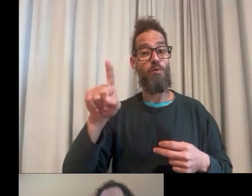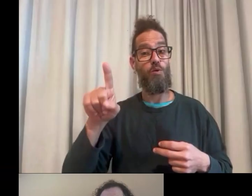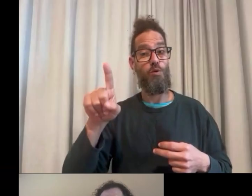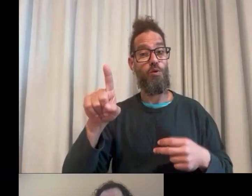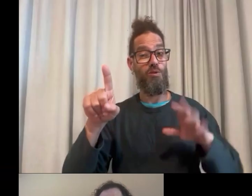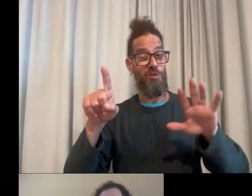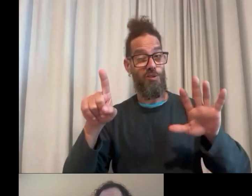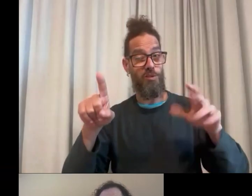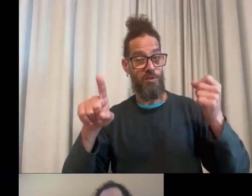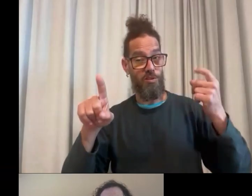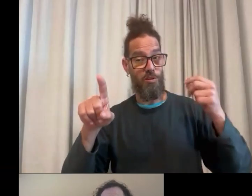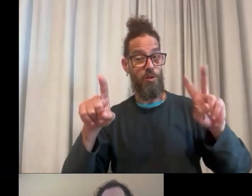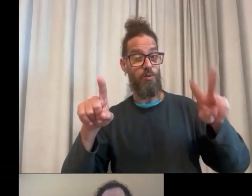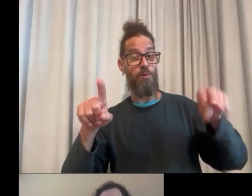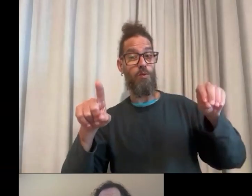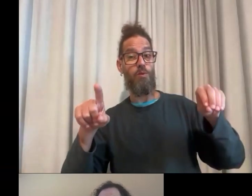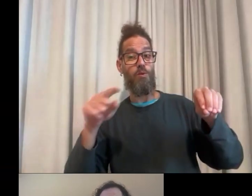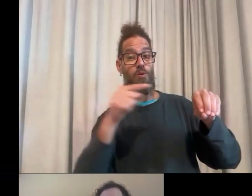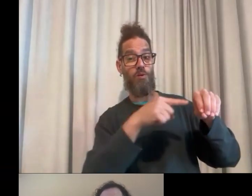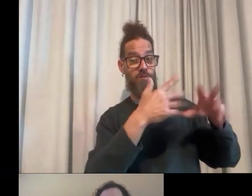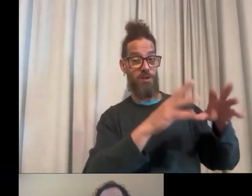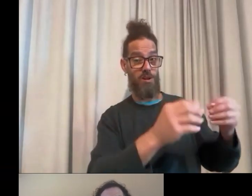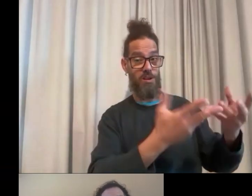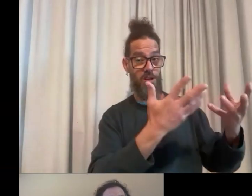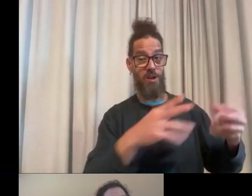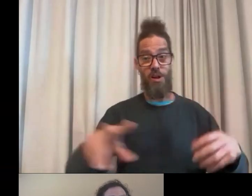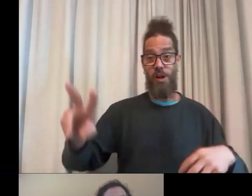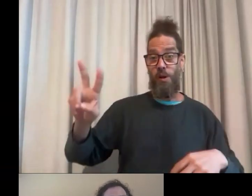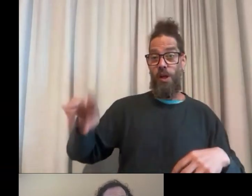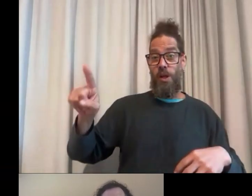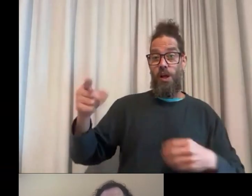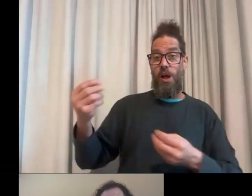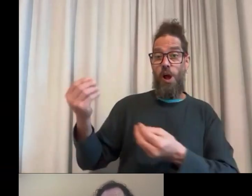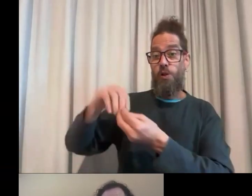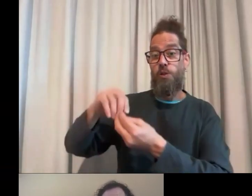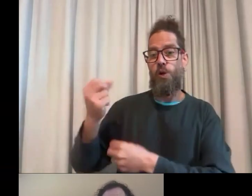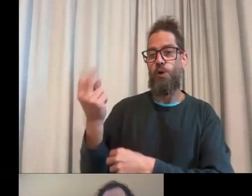2.1 simply took everything in 2.0 and added 12 new success criteria.